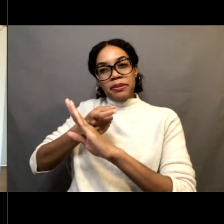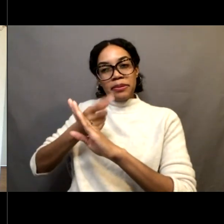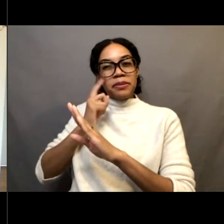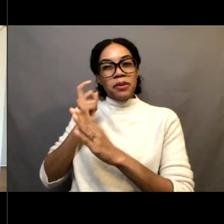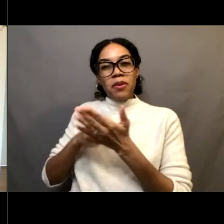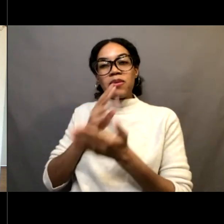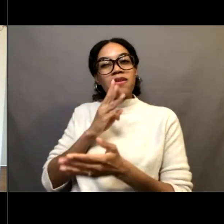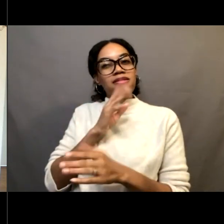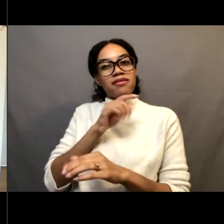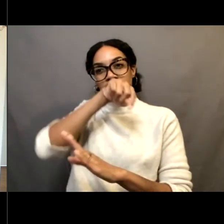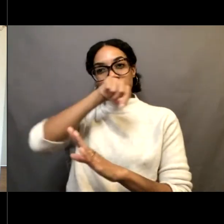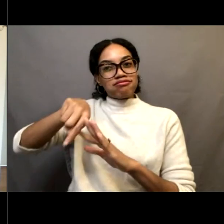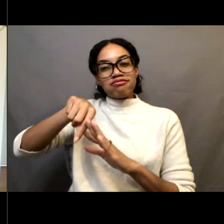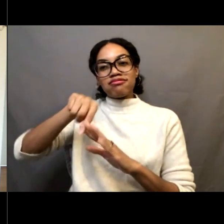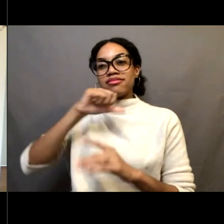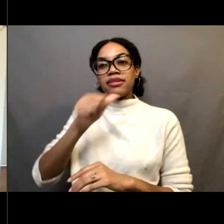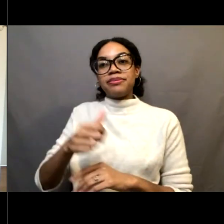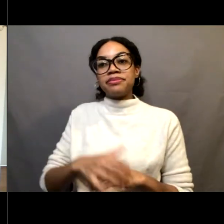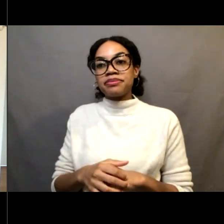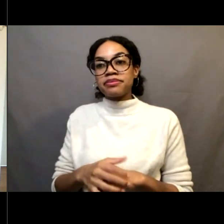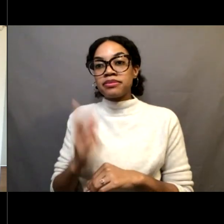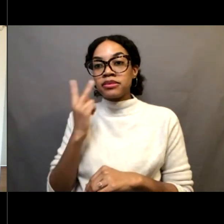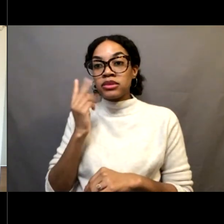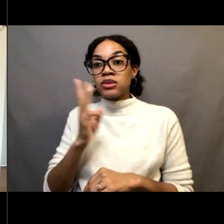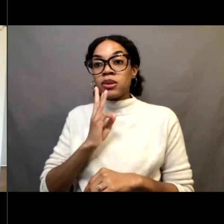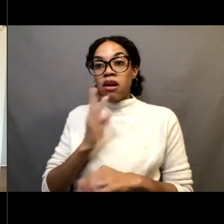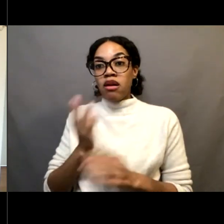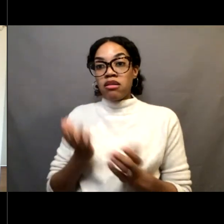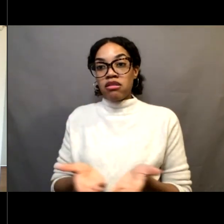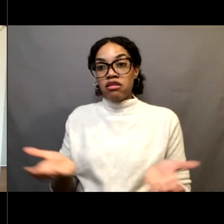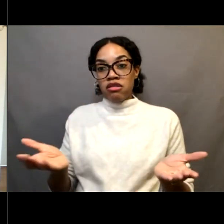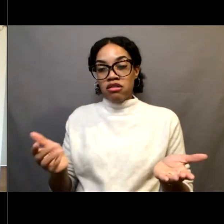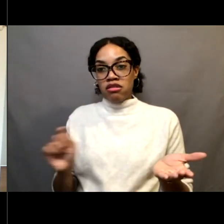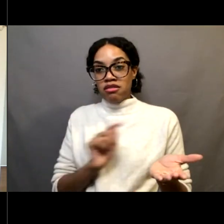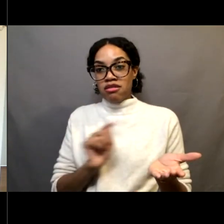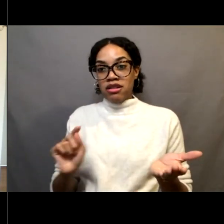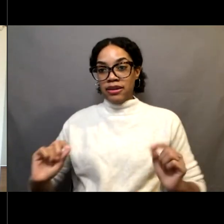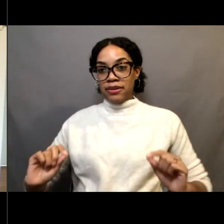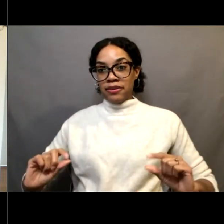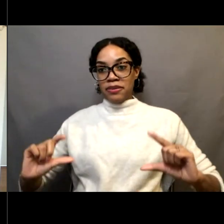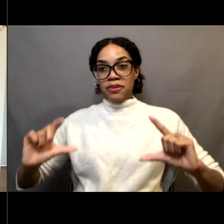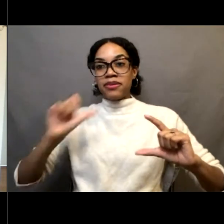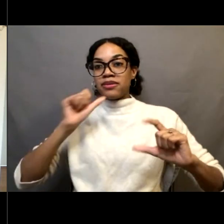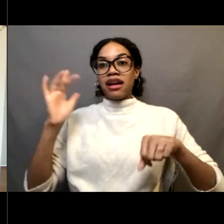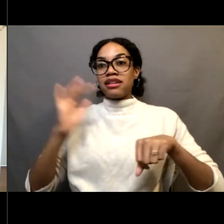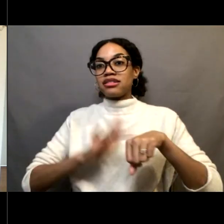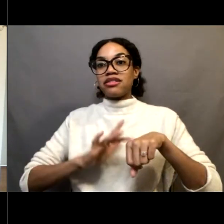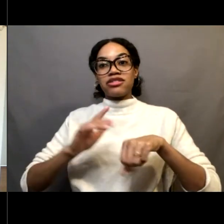And the water that's flooding on my ground here is not reaching the bottom of my house.